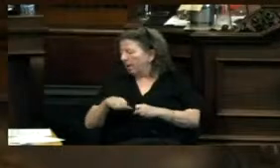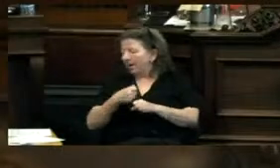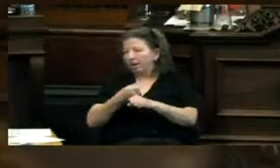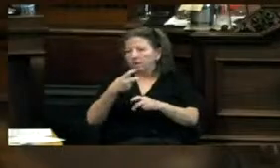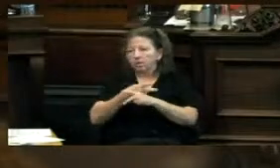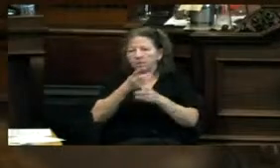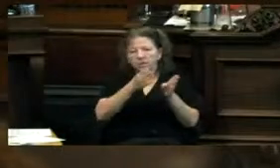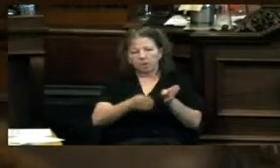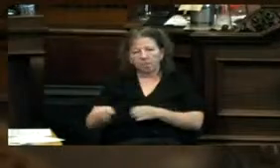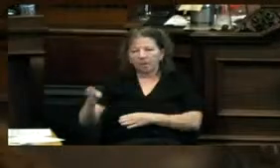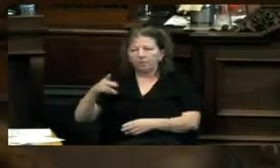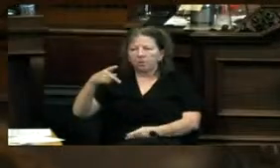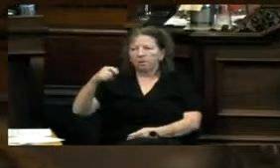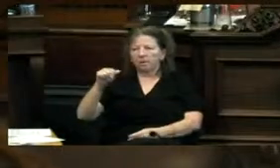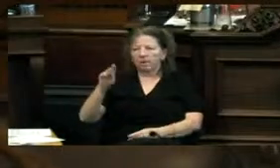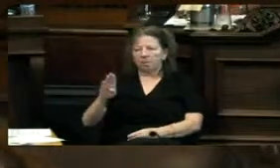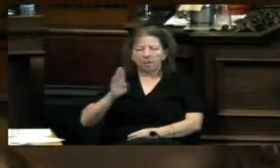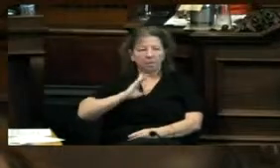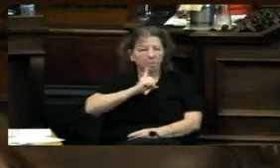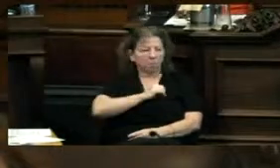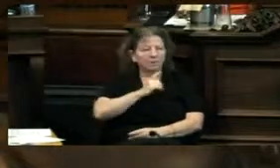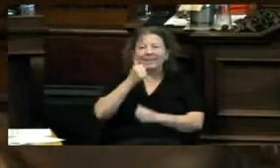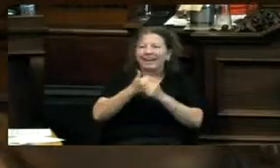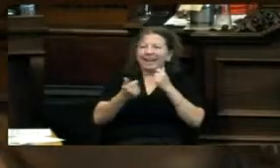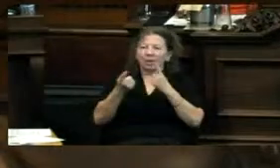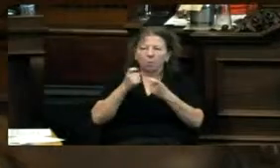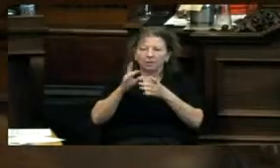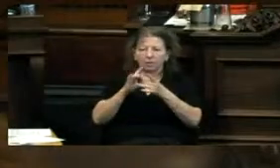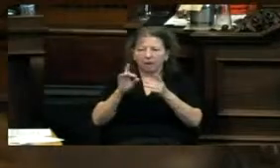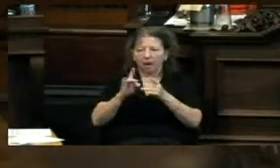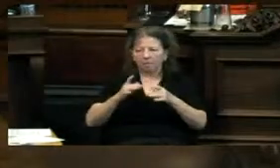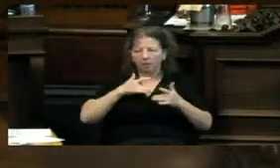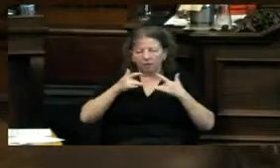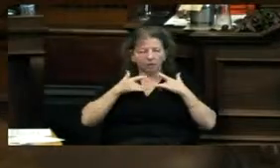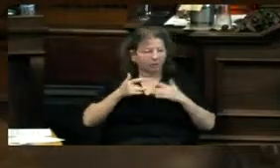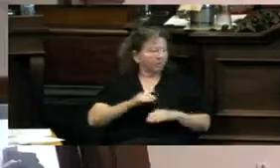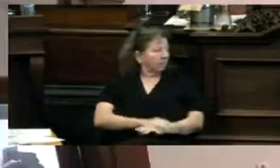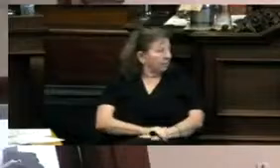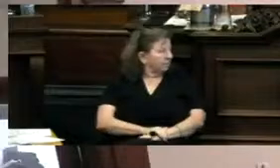number 444. Authorizing an agreement for a three year strategic plan for the police